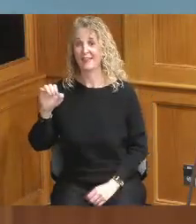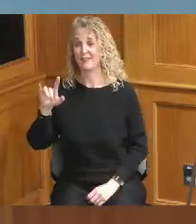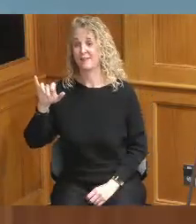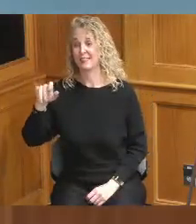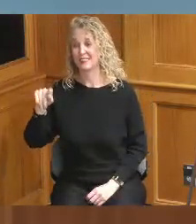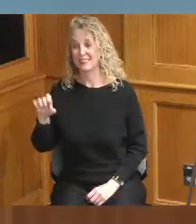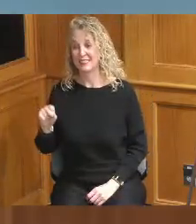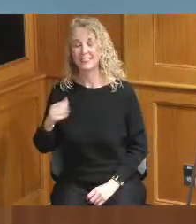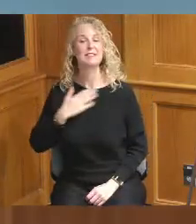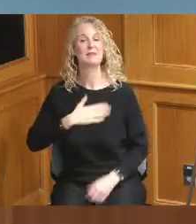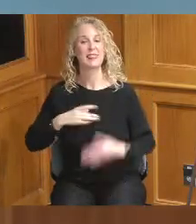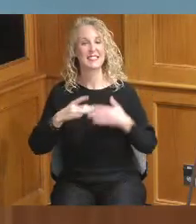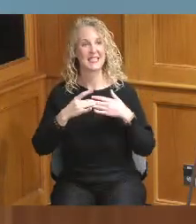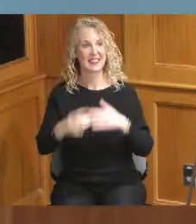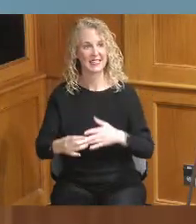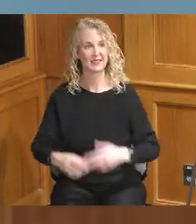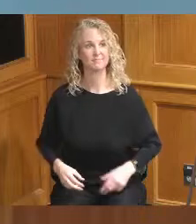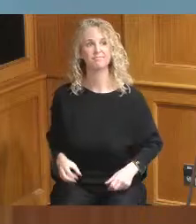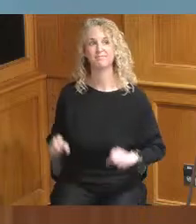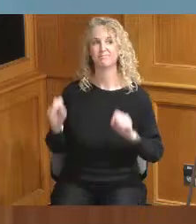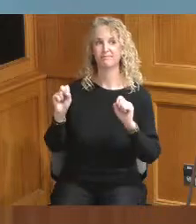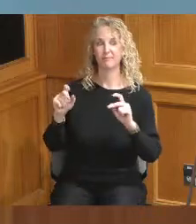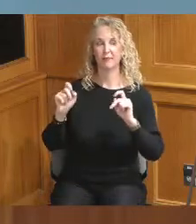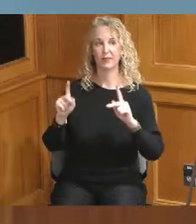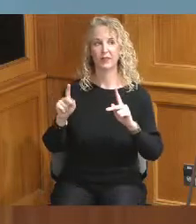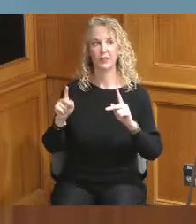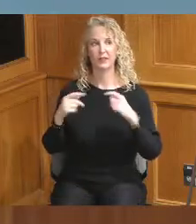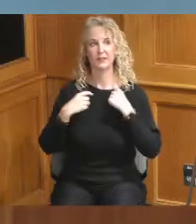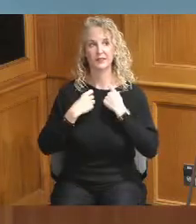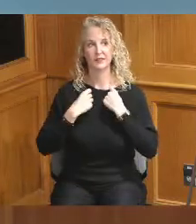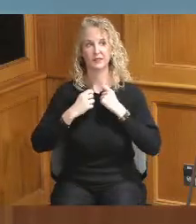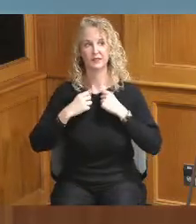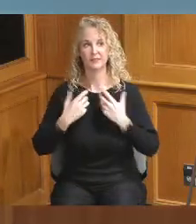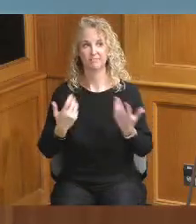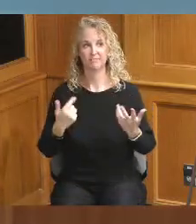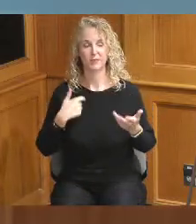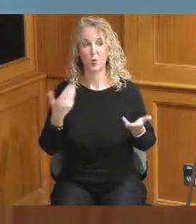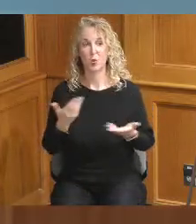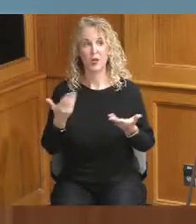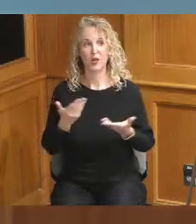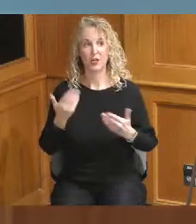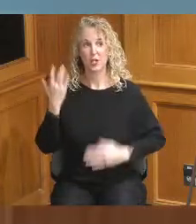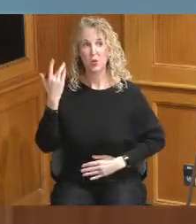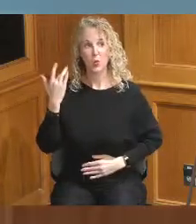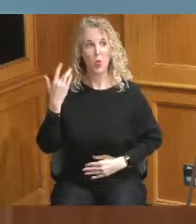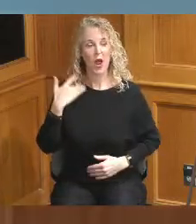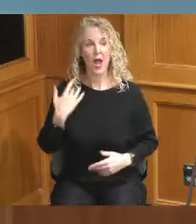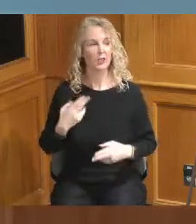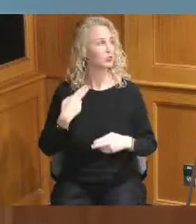us in this conversation all right so r me is here just to give you all a brief update on where the